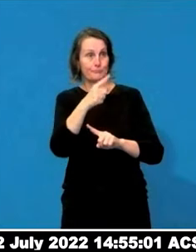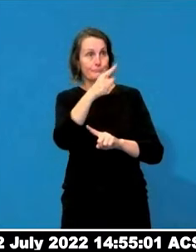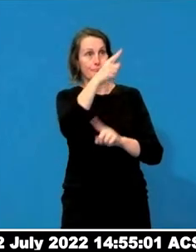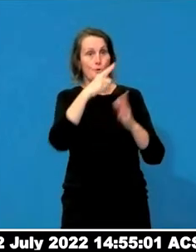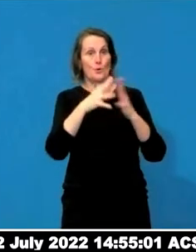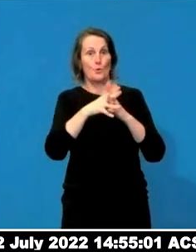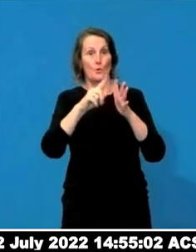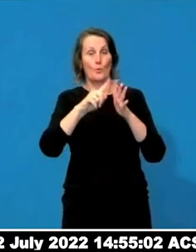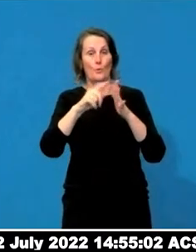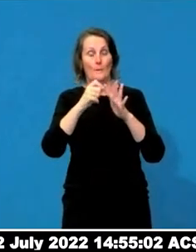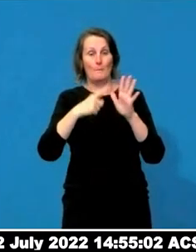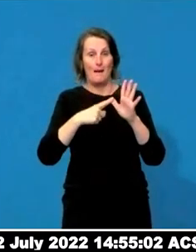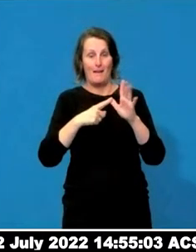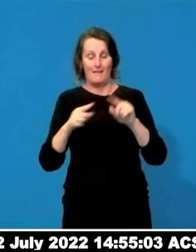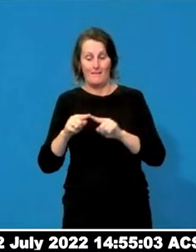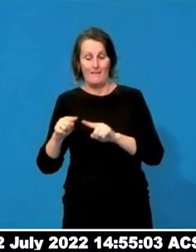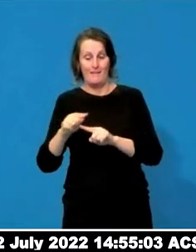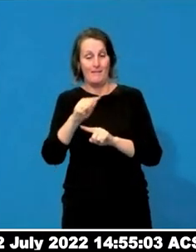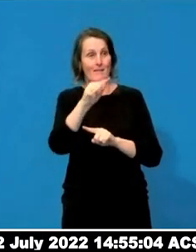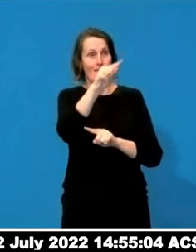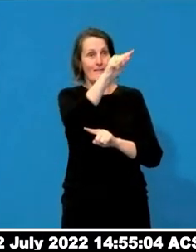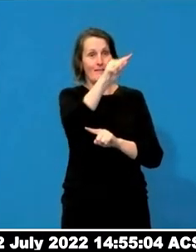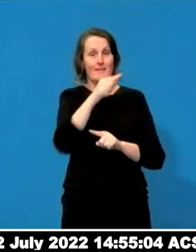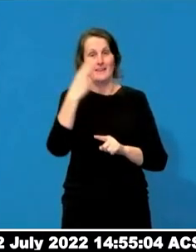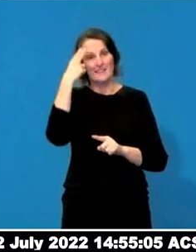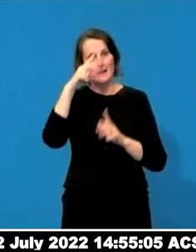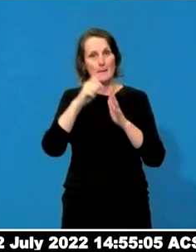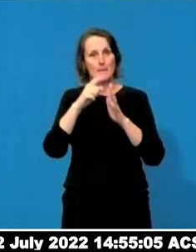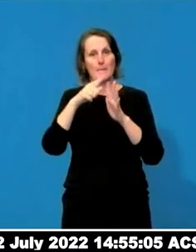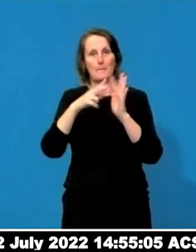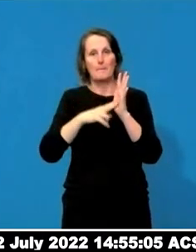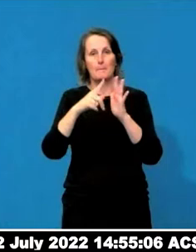the Development Road, but I think now has a different title? Peninsula Development Road. Yes.